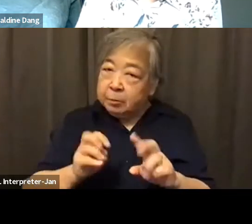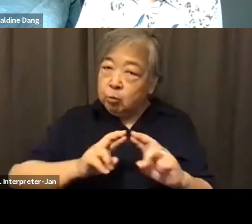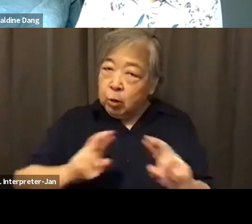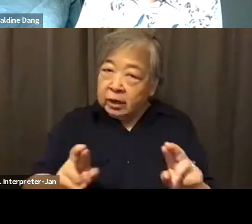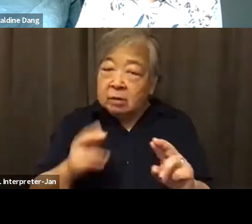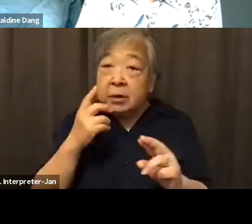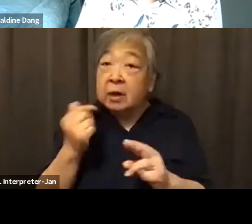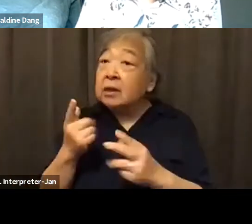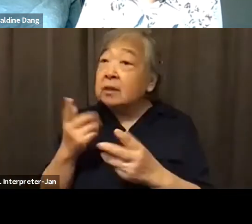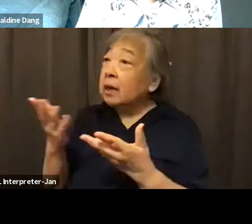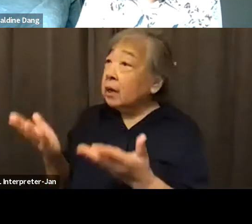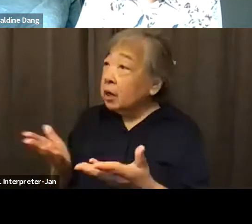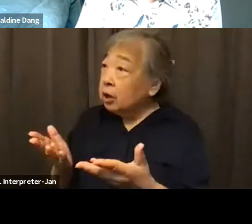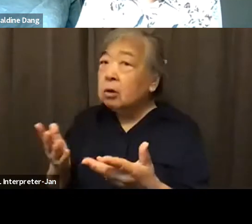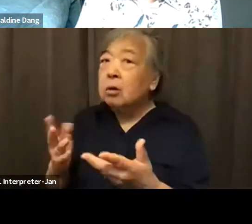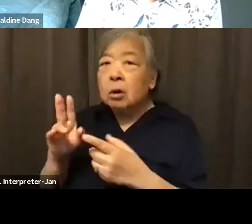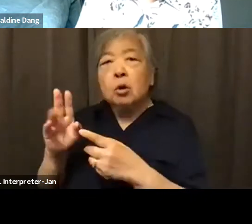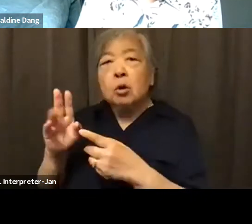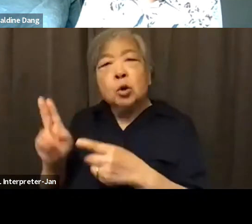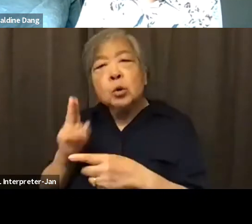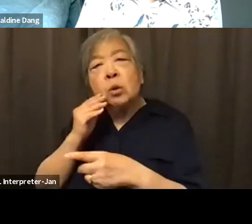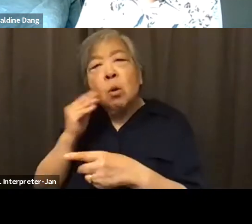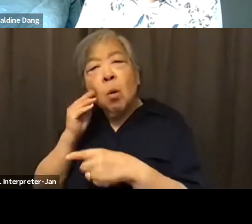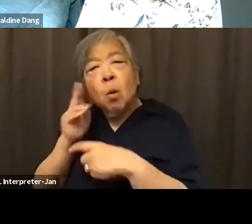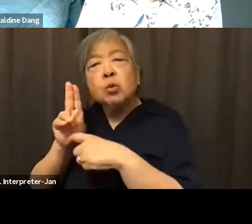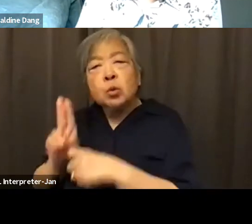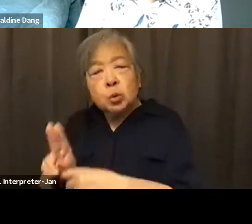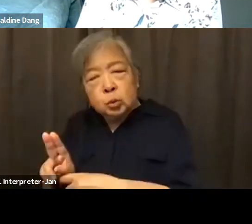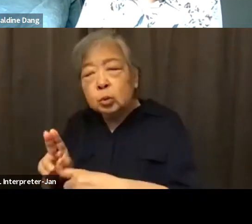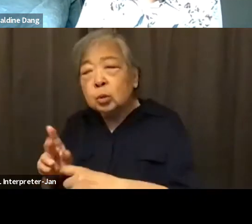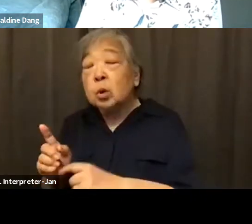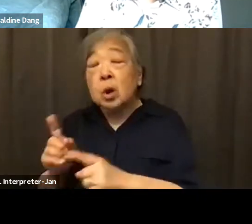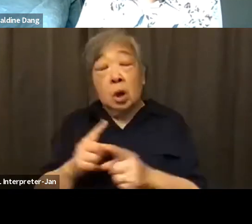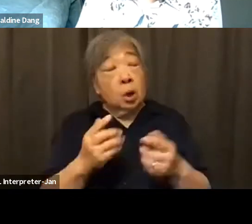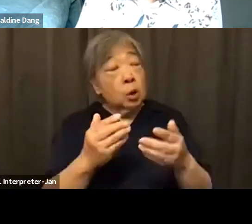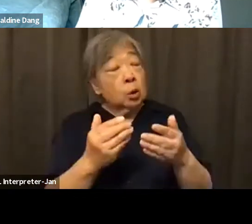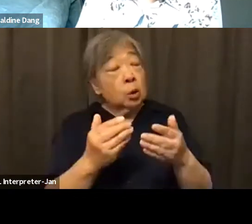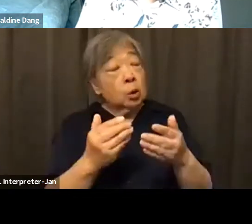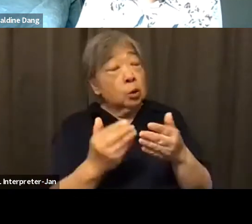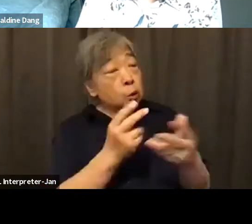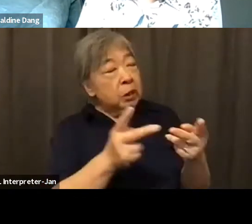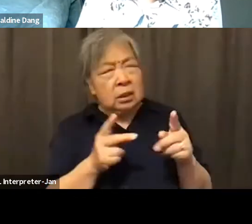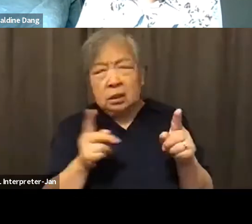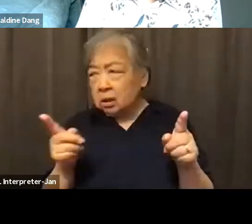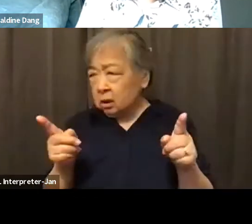or accommodations you use at home aren't necessarily going to translate in the context of your